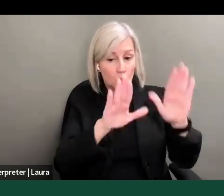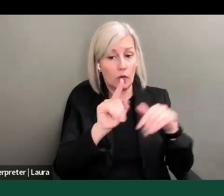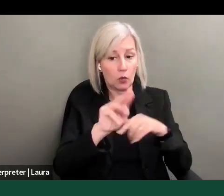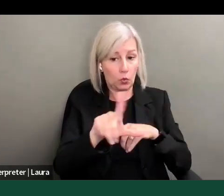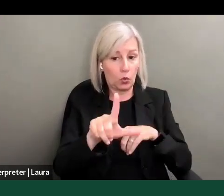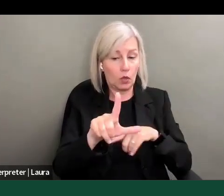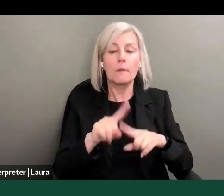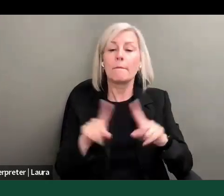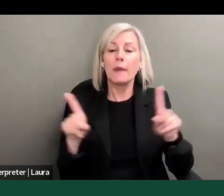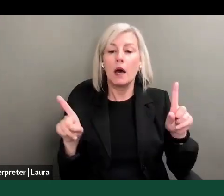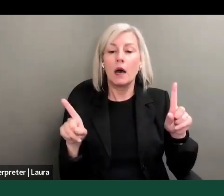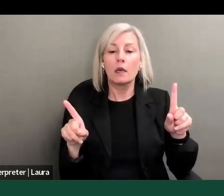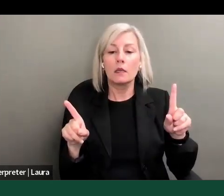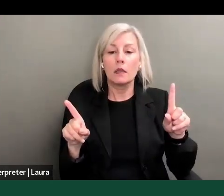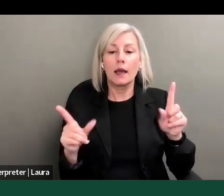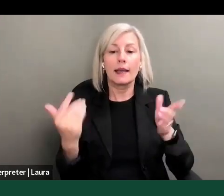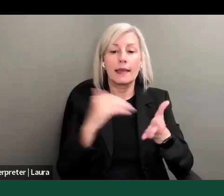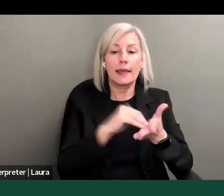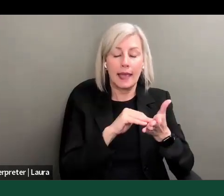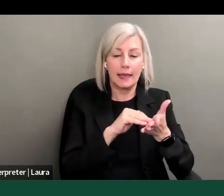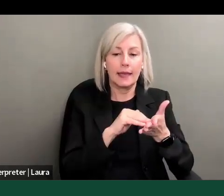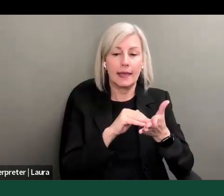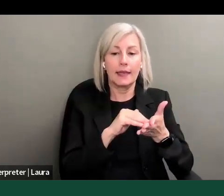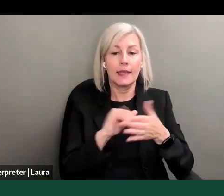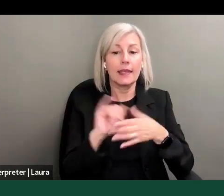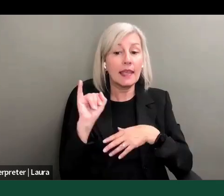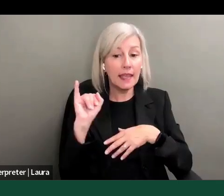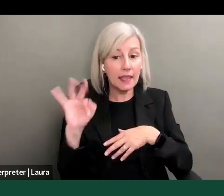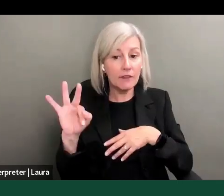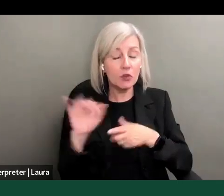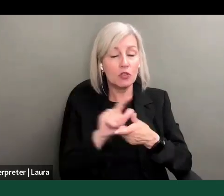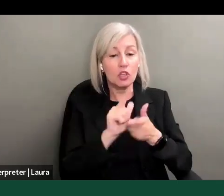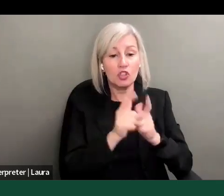but again like Jordan said if there's a change if there's what